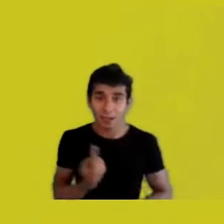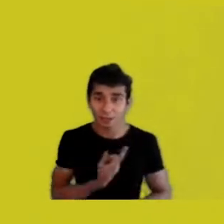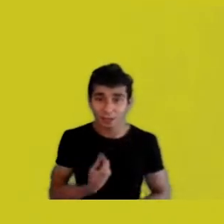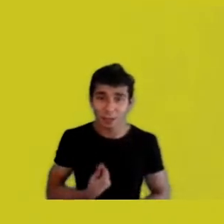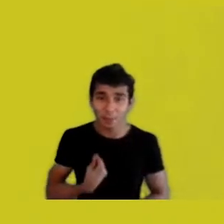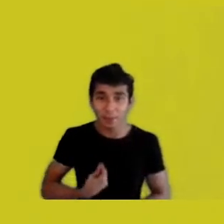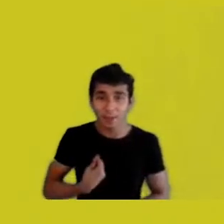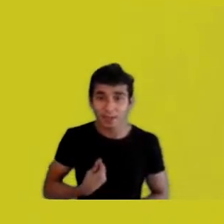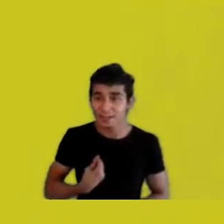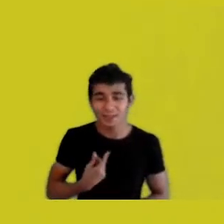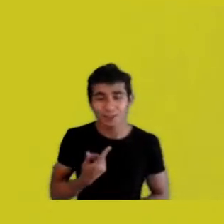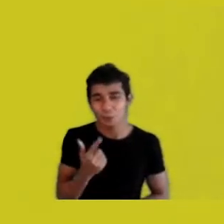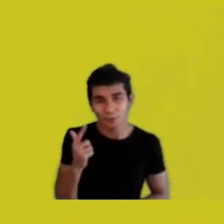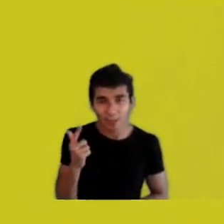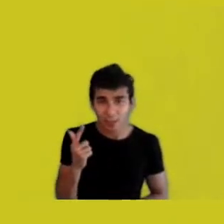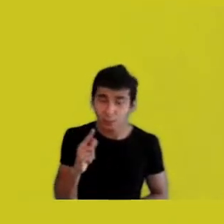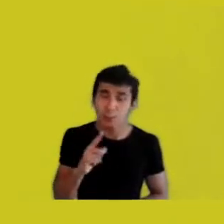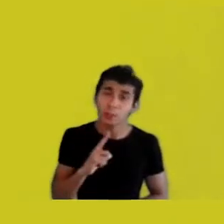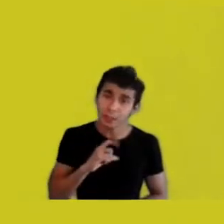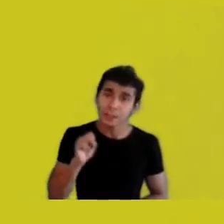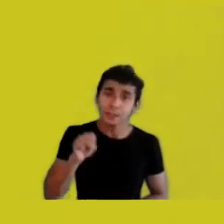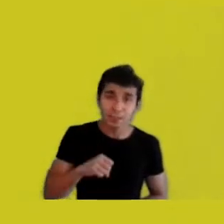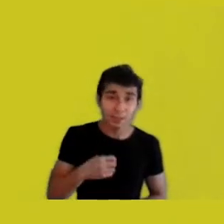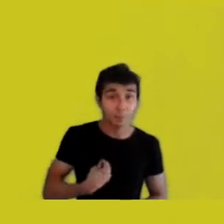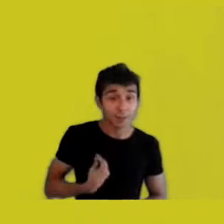And I think that Vagamundos and Opening the Yards